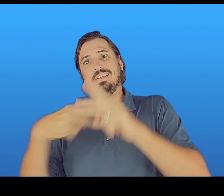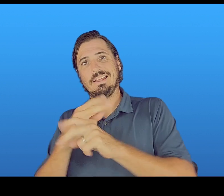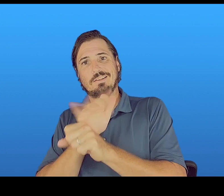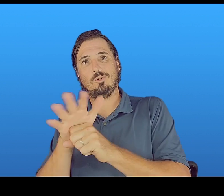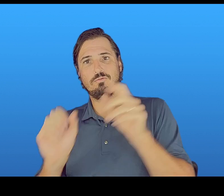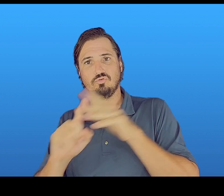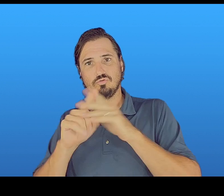from emerging